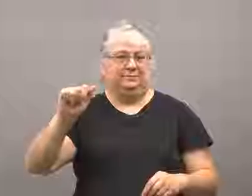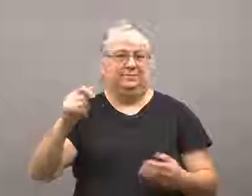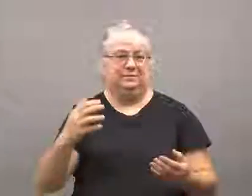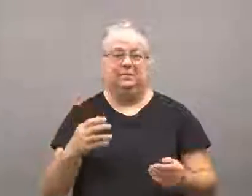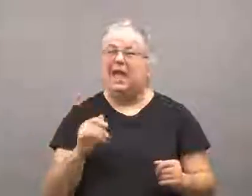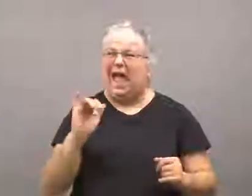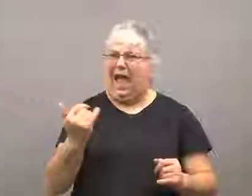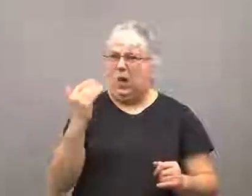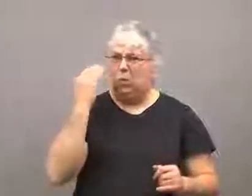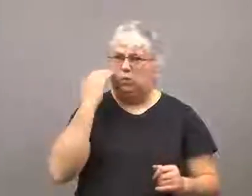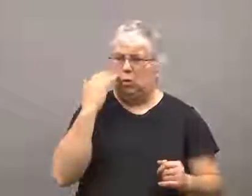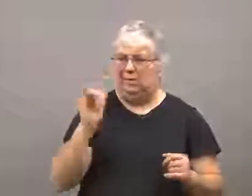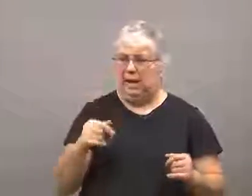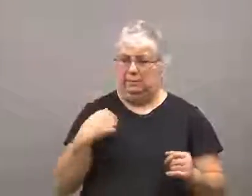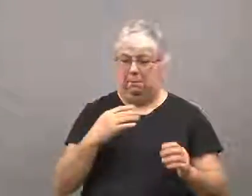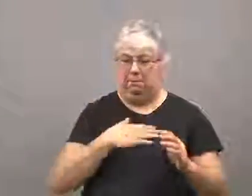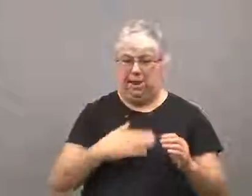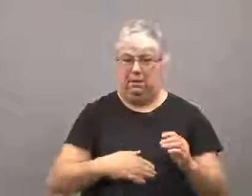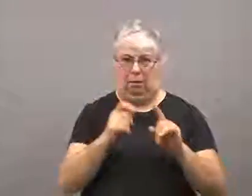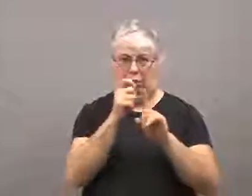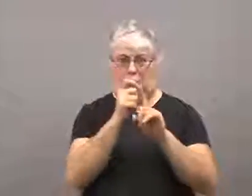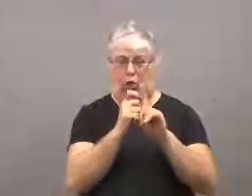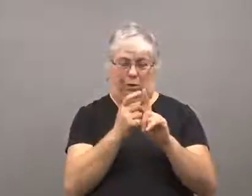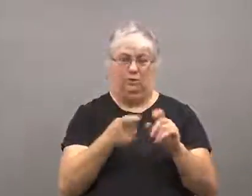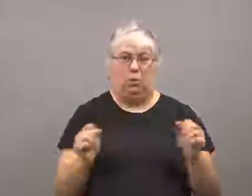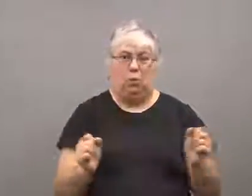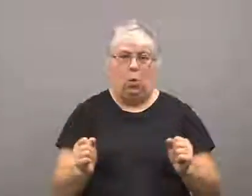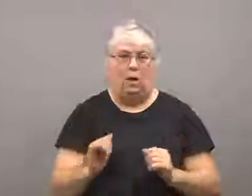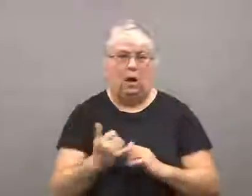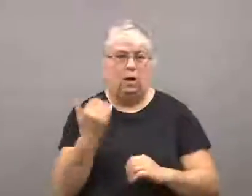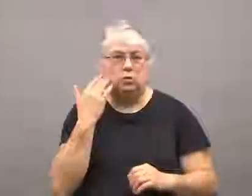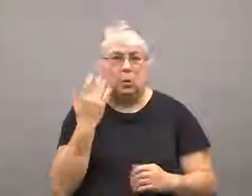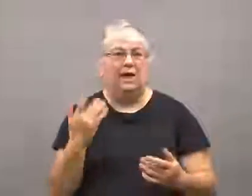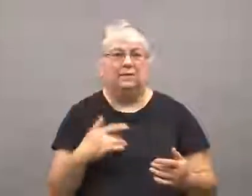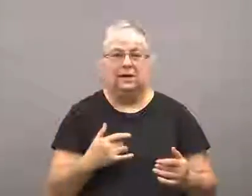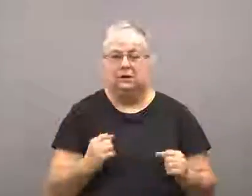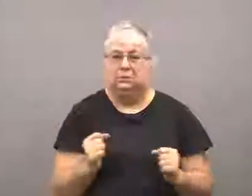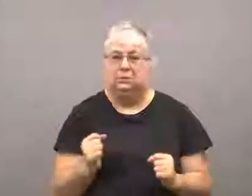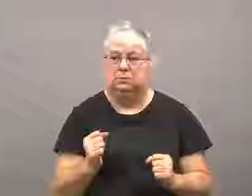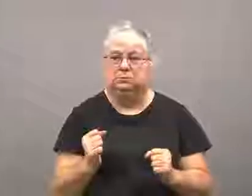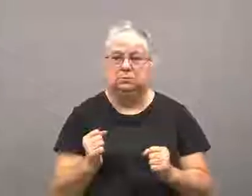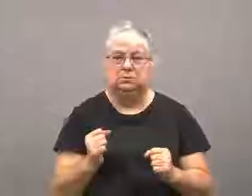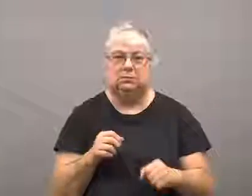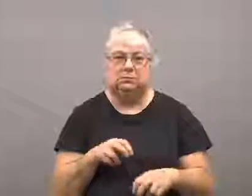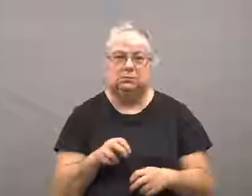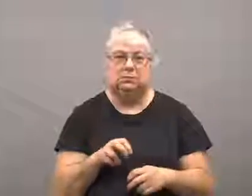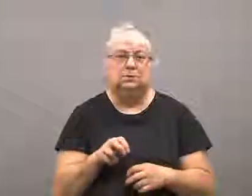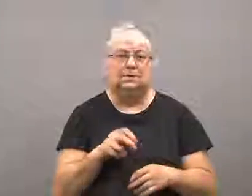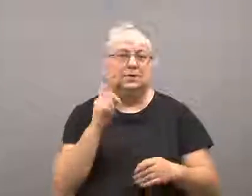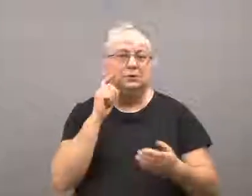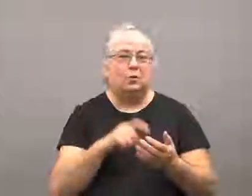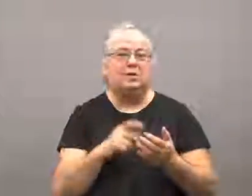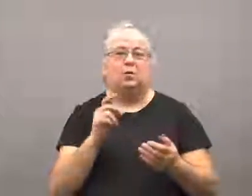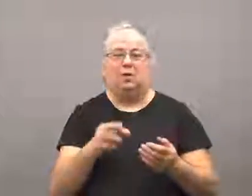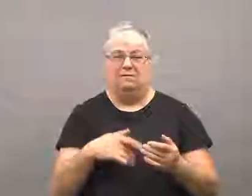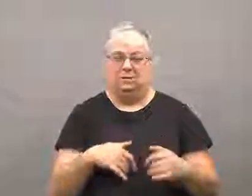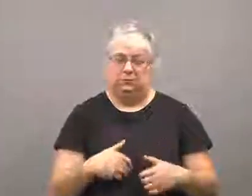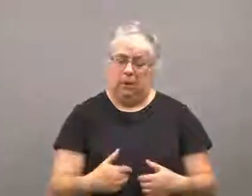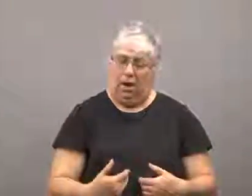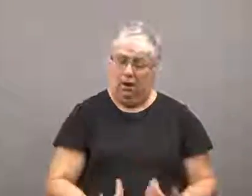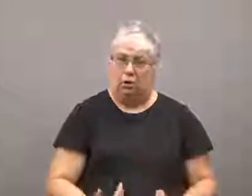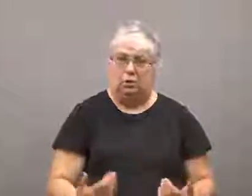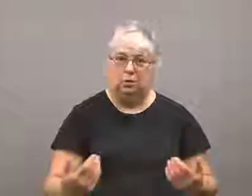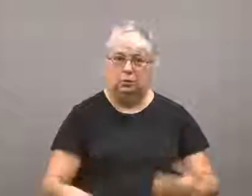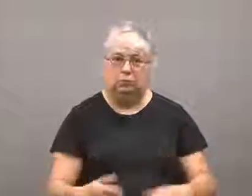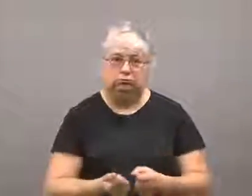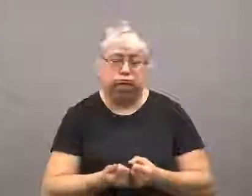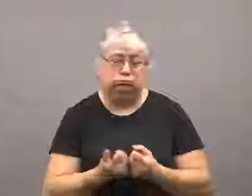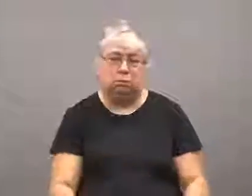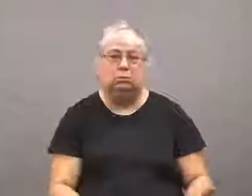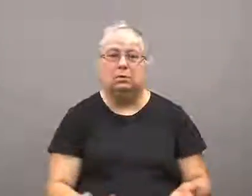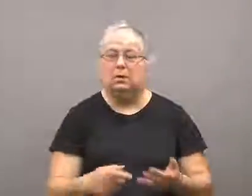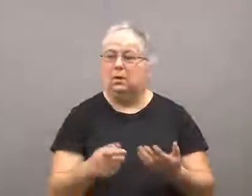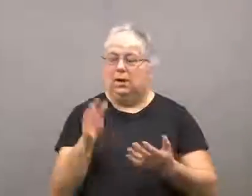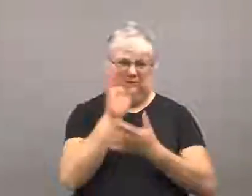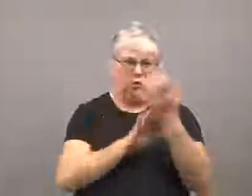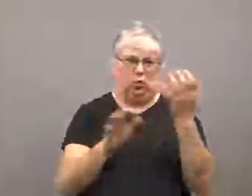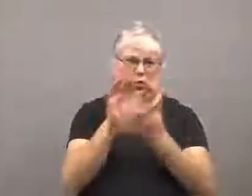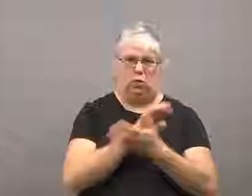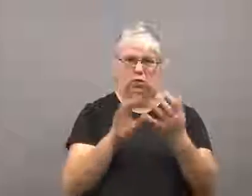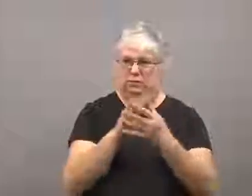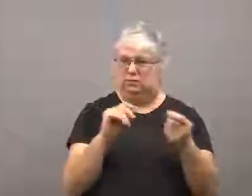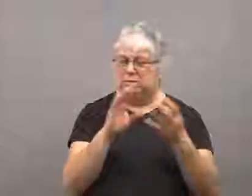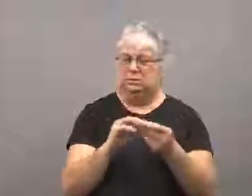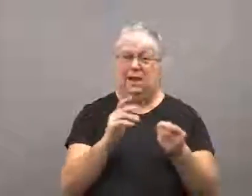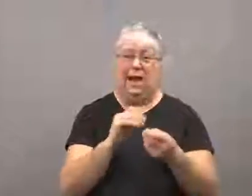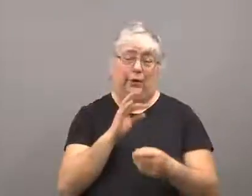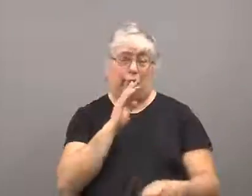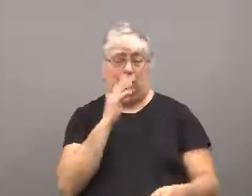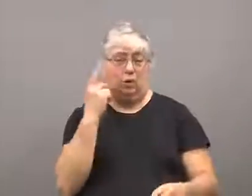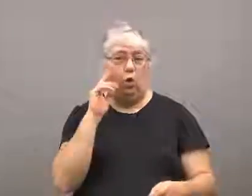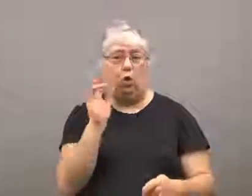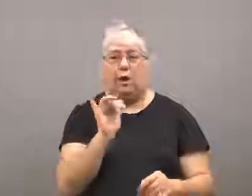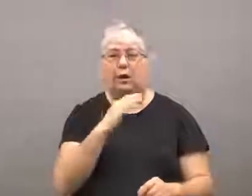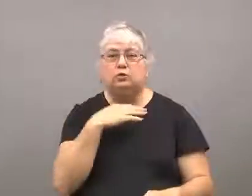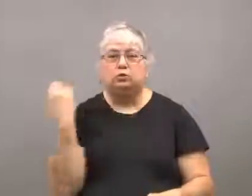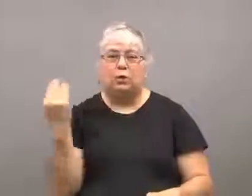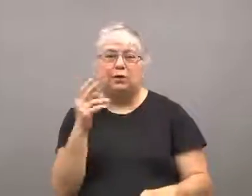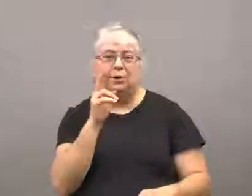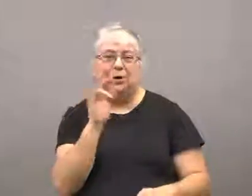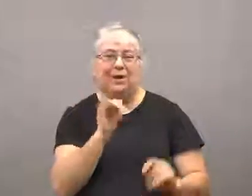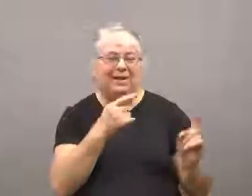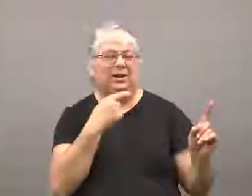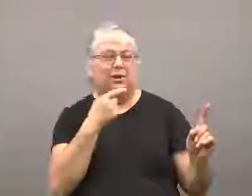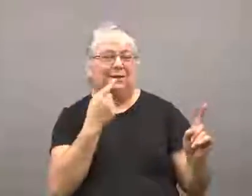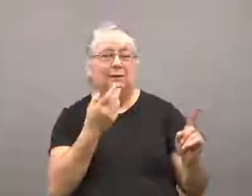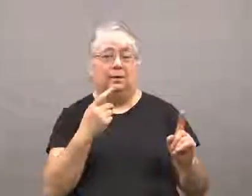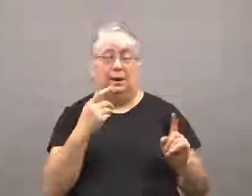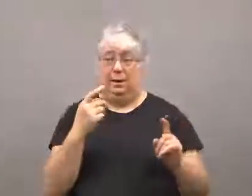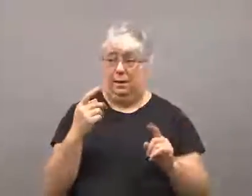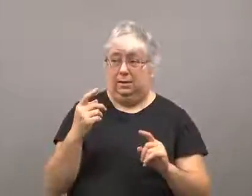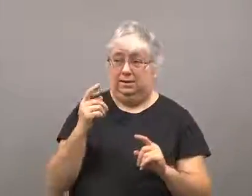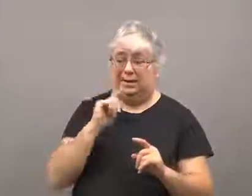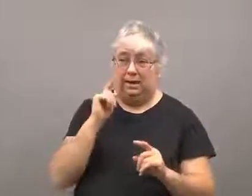Symptoms of that are shivering, exhaustion, confusion,